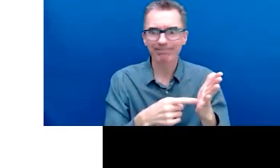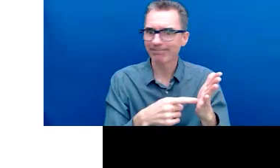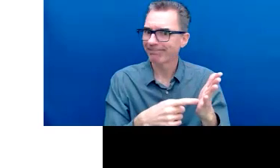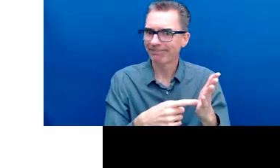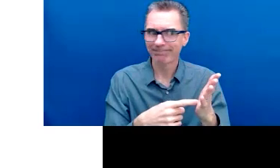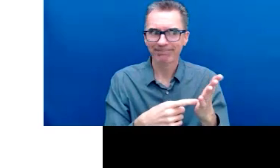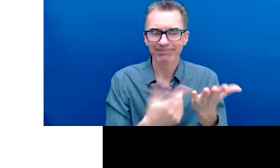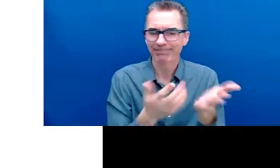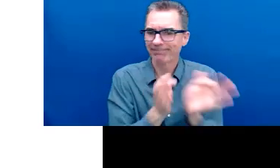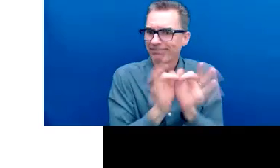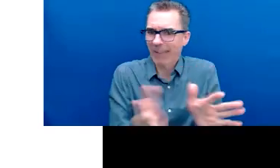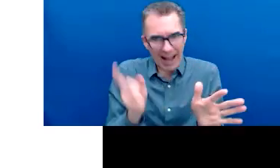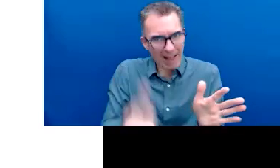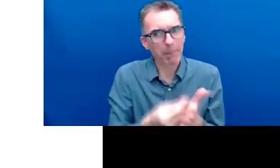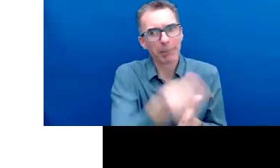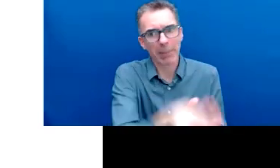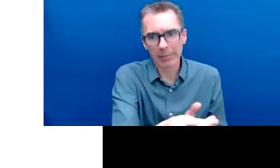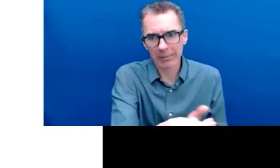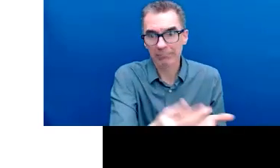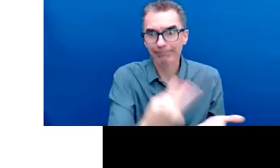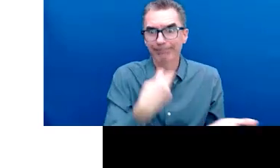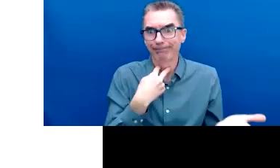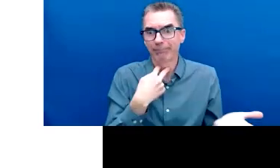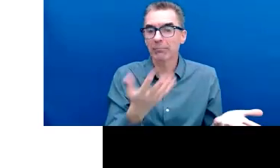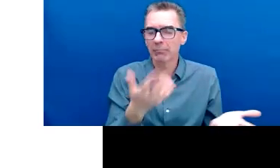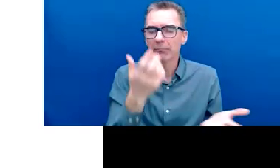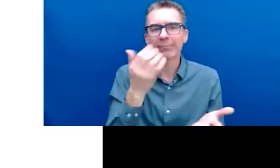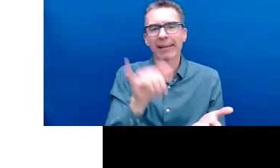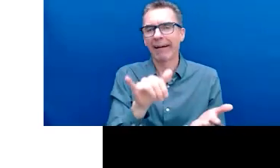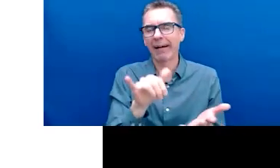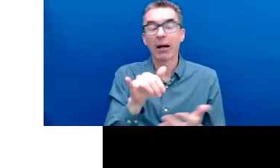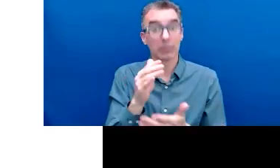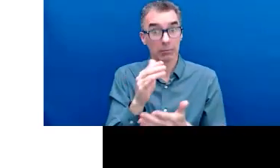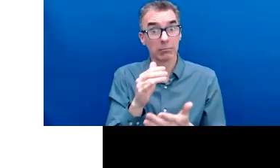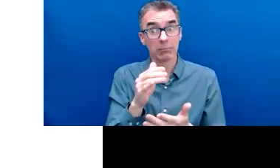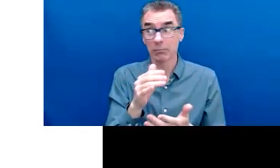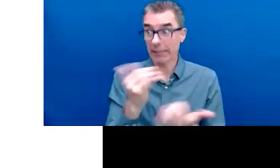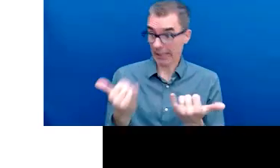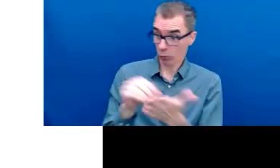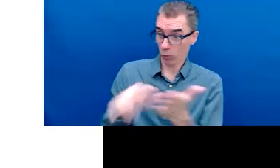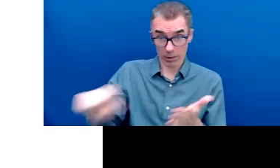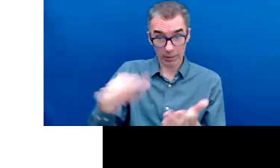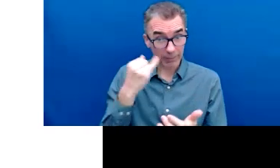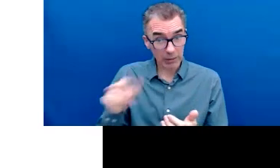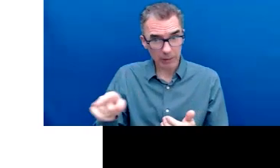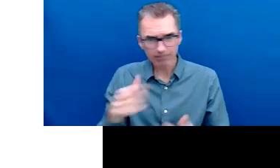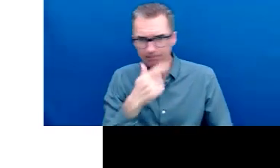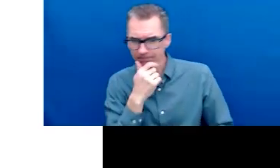You know, students that are savvy are going to try some of these, strategies.